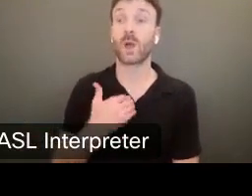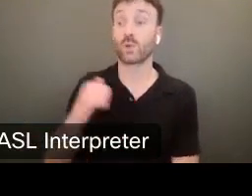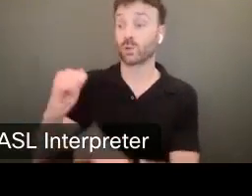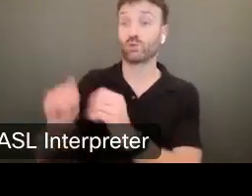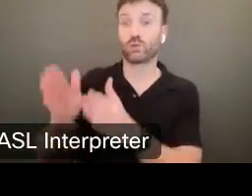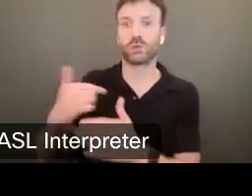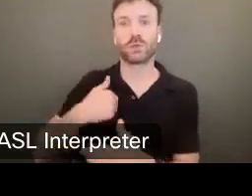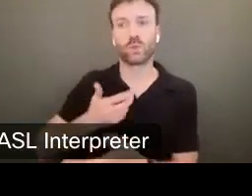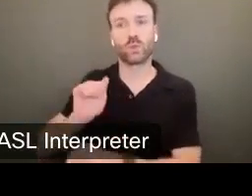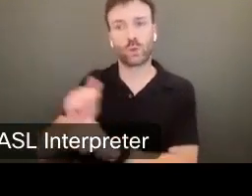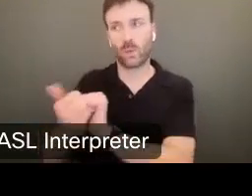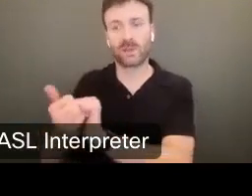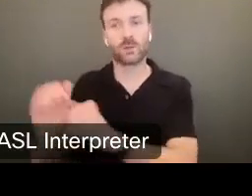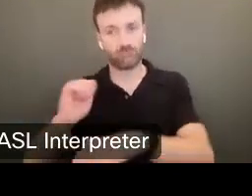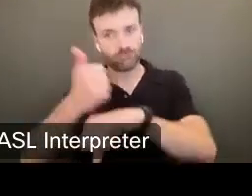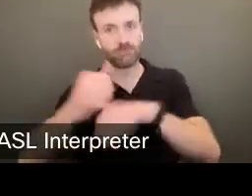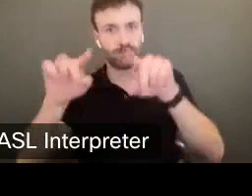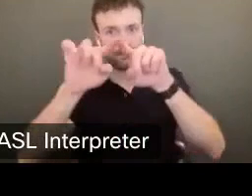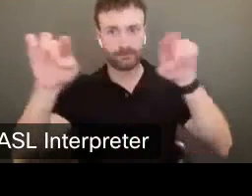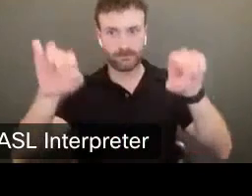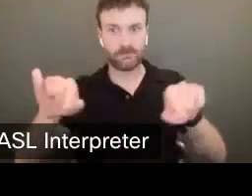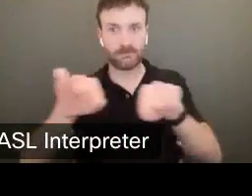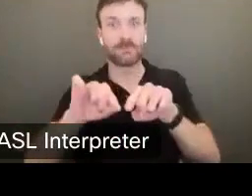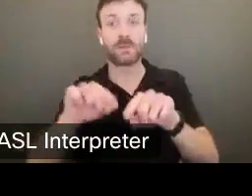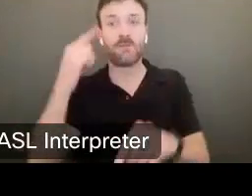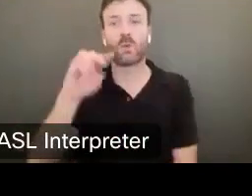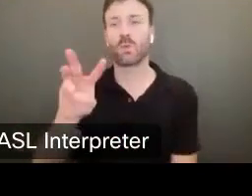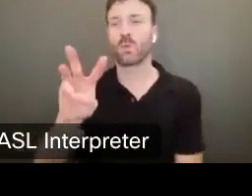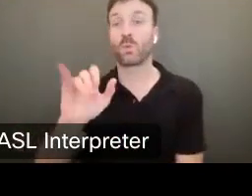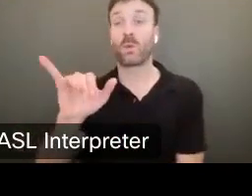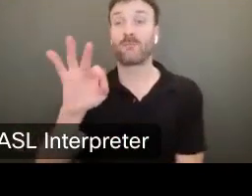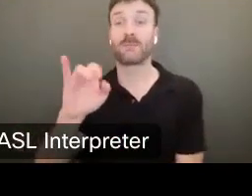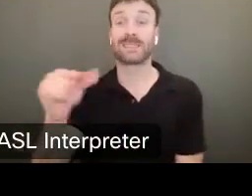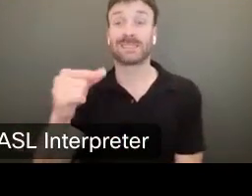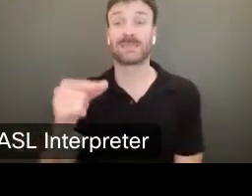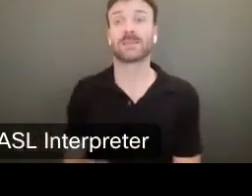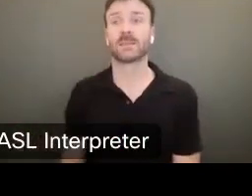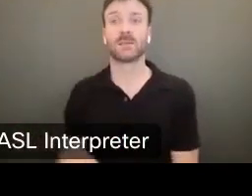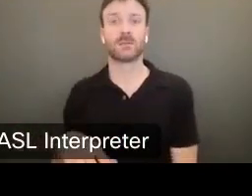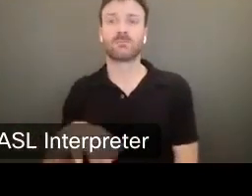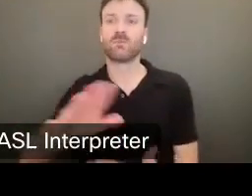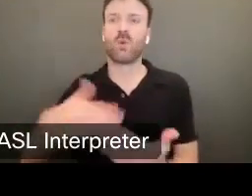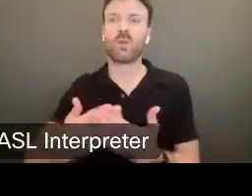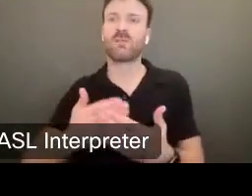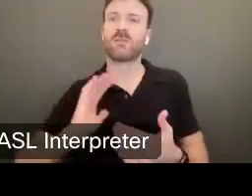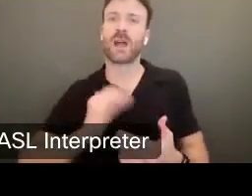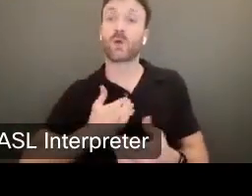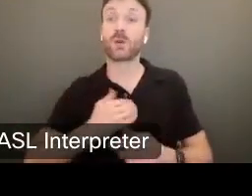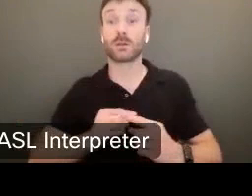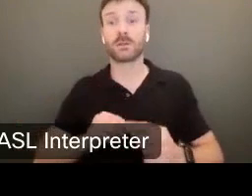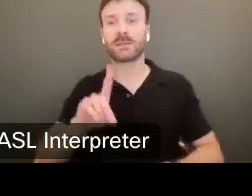These will be on all of our long-term or static pedestrian detour routes and to help implement